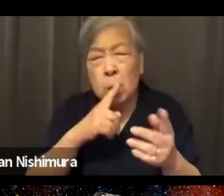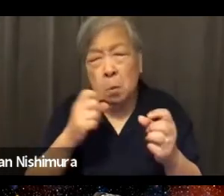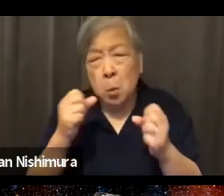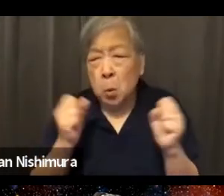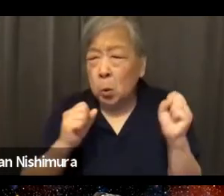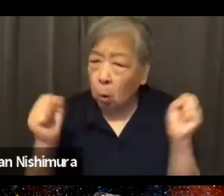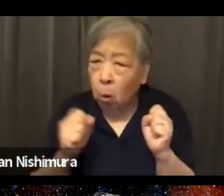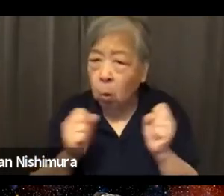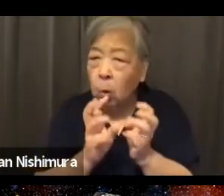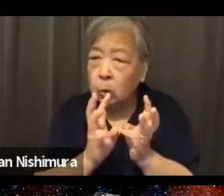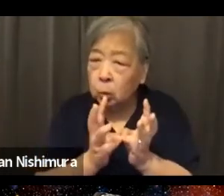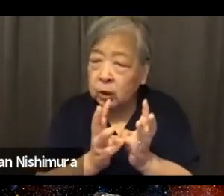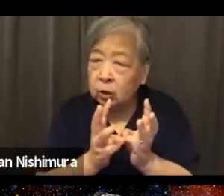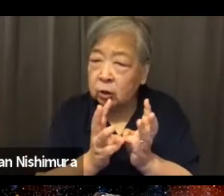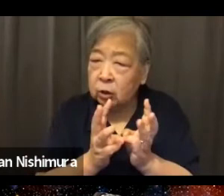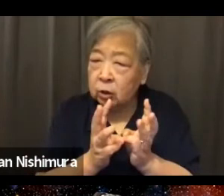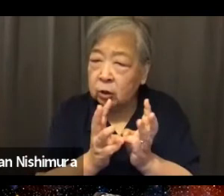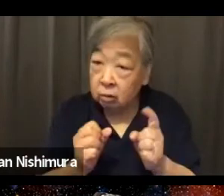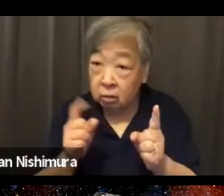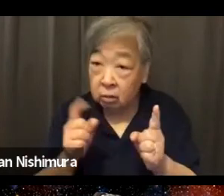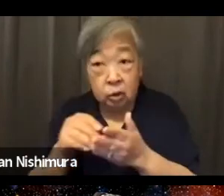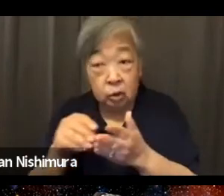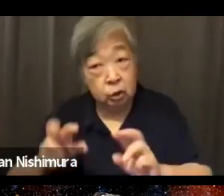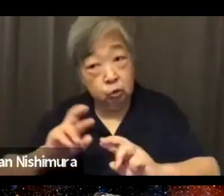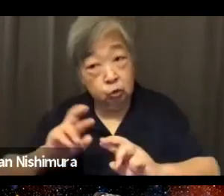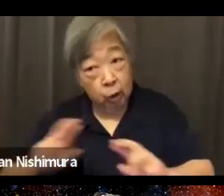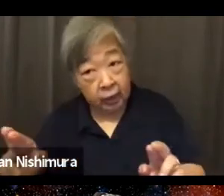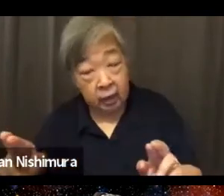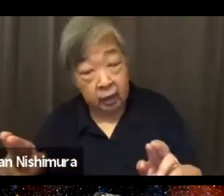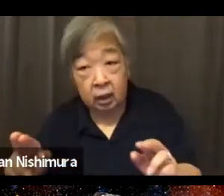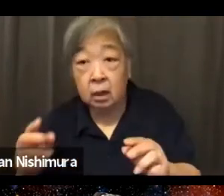Are they prepared for their tires to go on ice and snow?